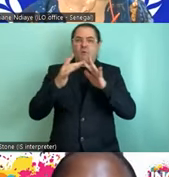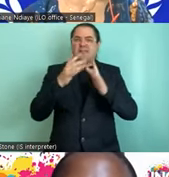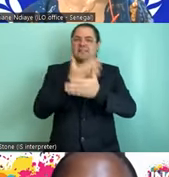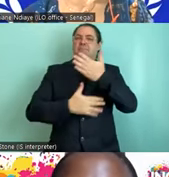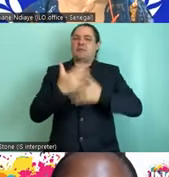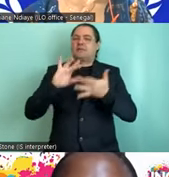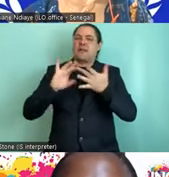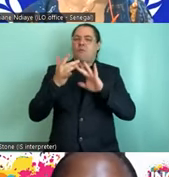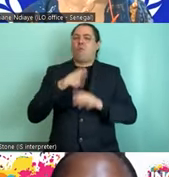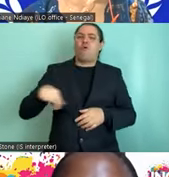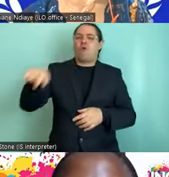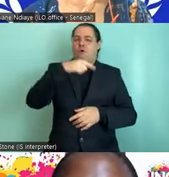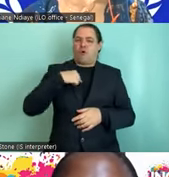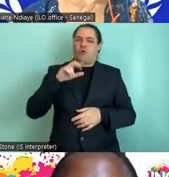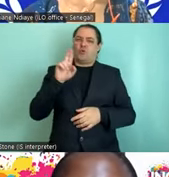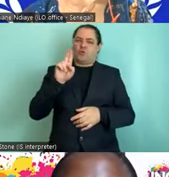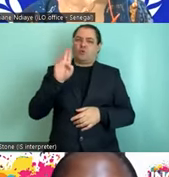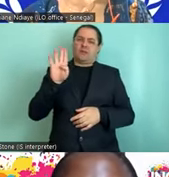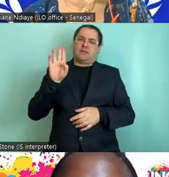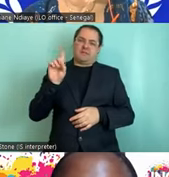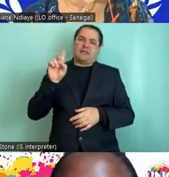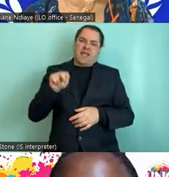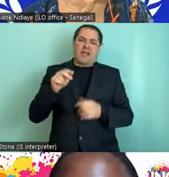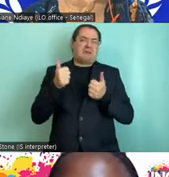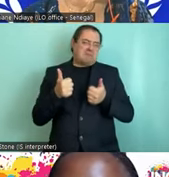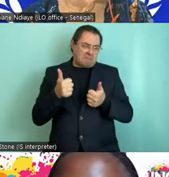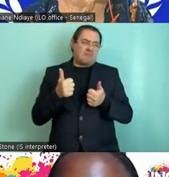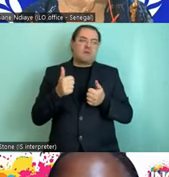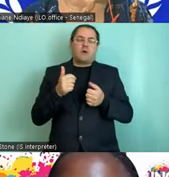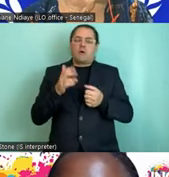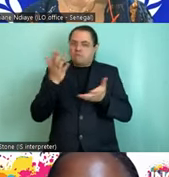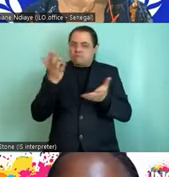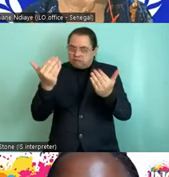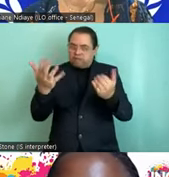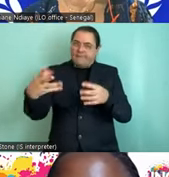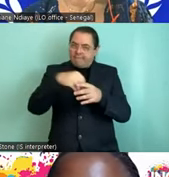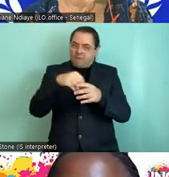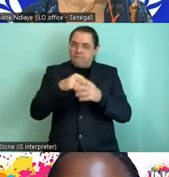just join the network, and provide opportunities for young graduates with disabilities because